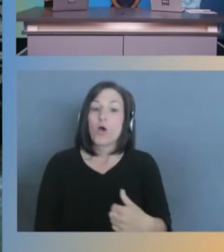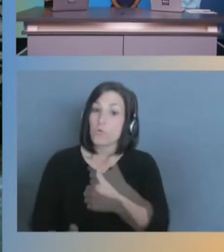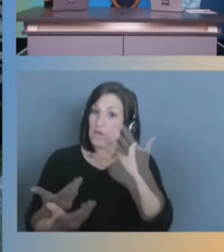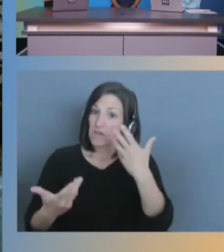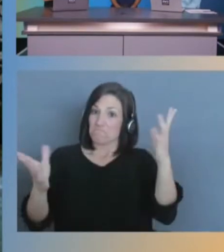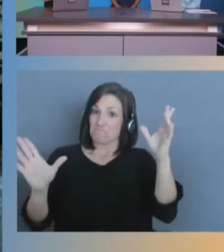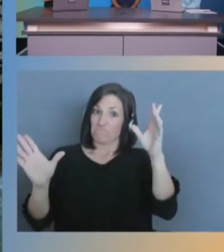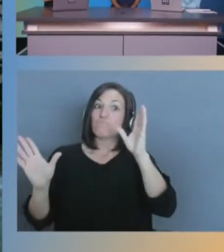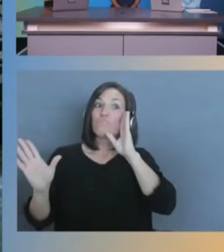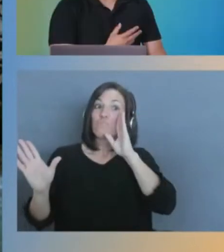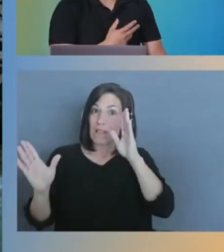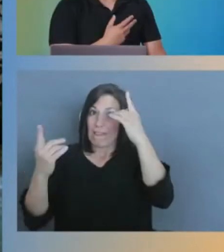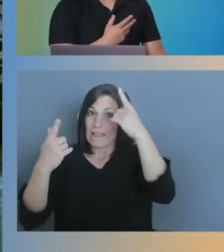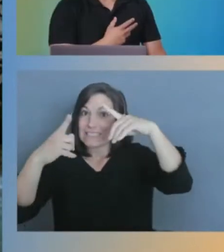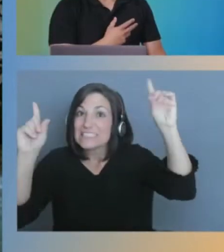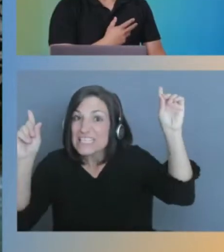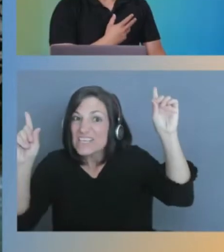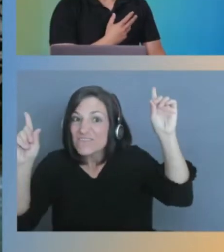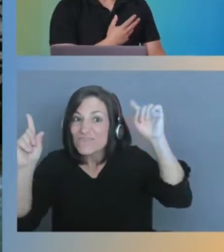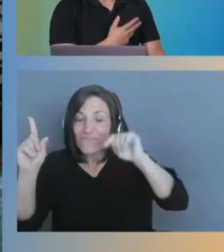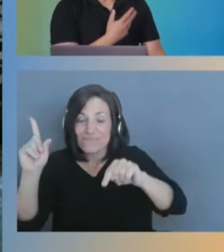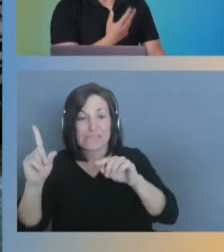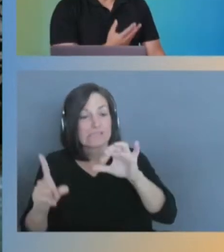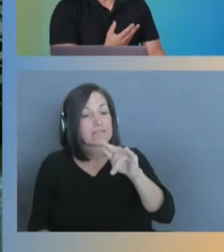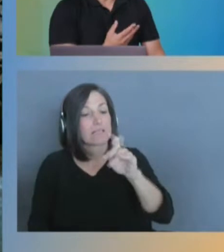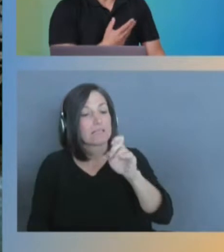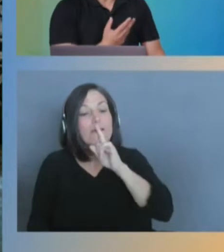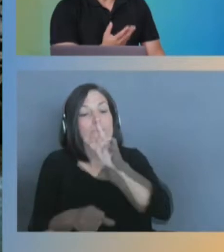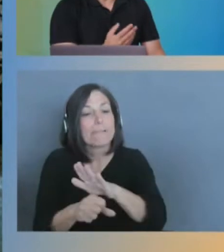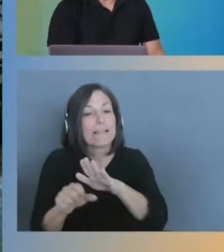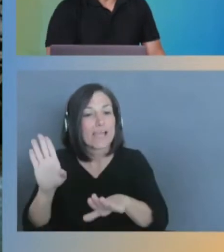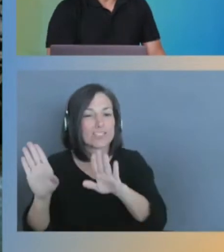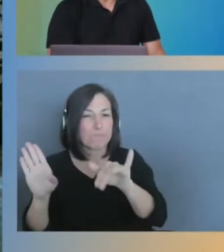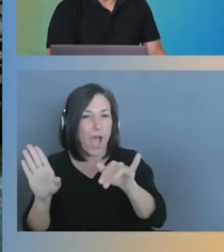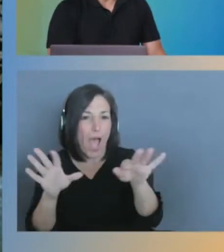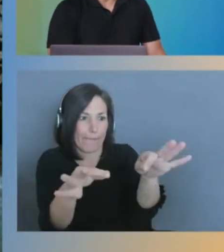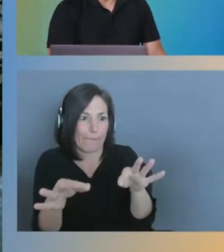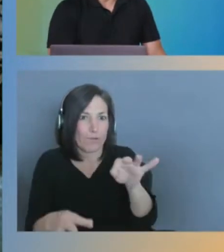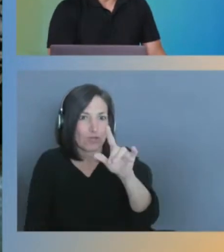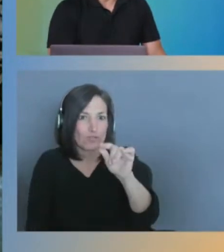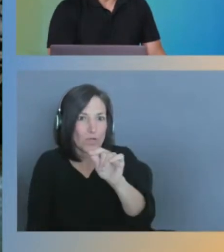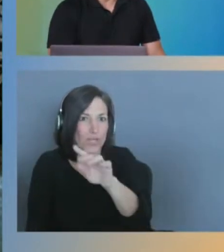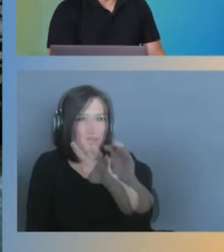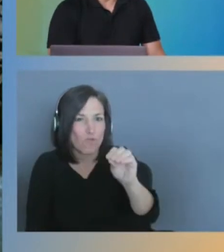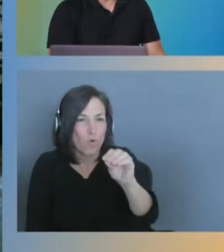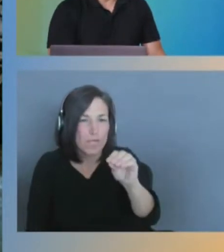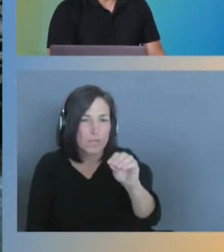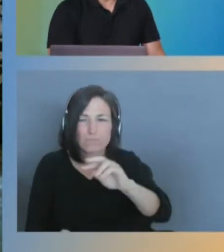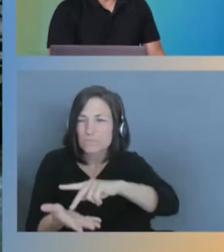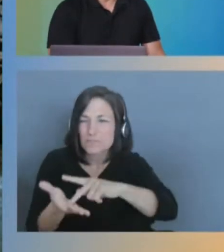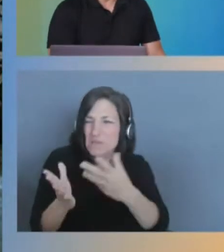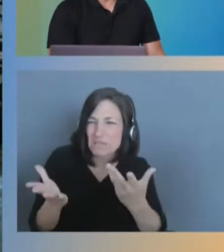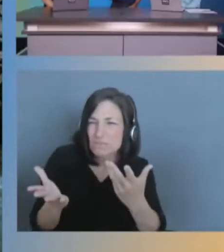What are some of the goals that we need to do to achieve by 2040? So, yeah, Martin.